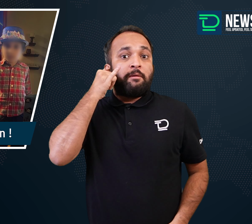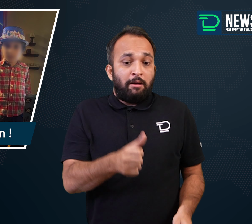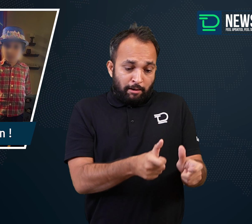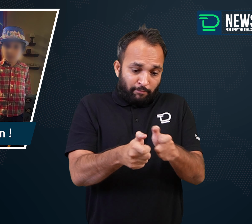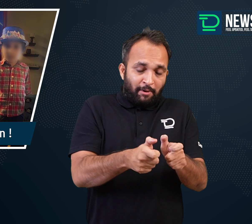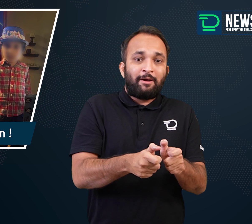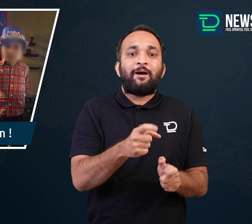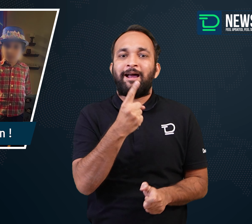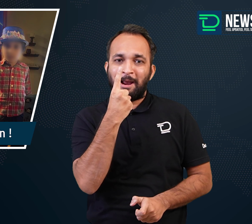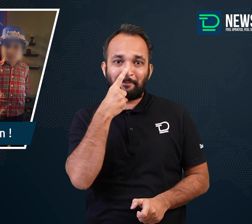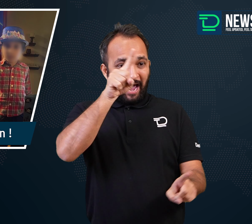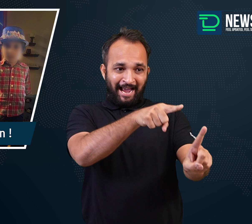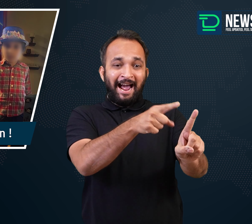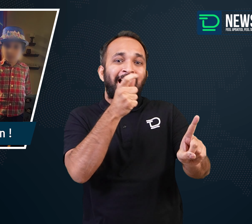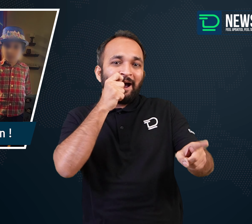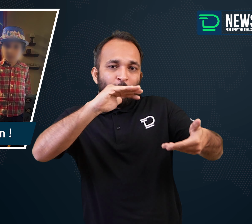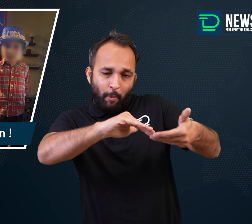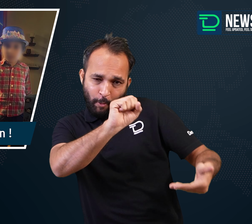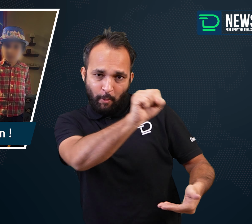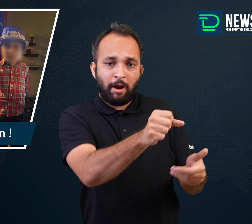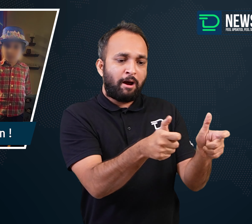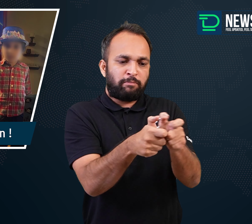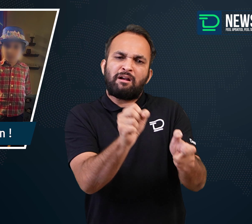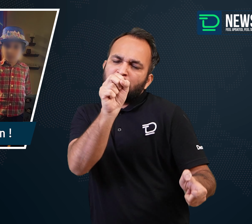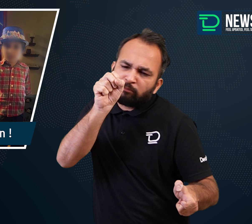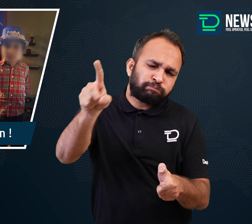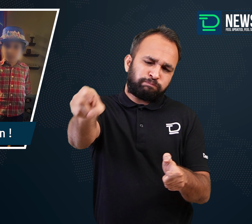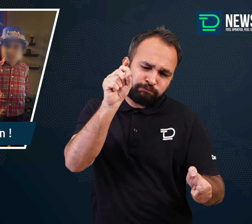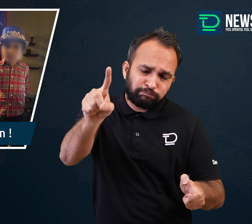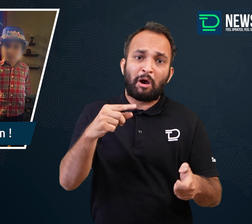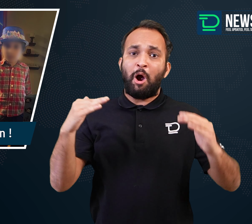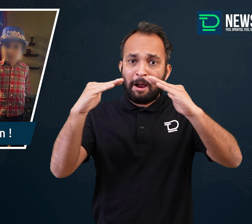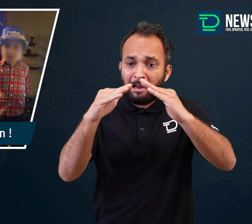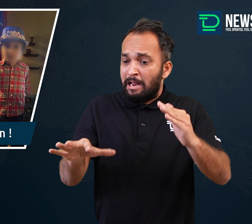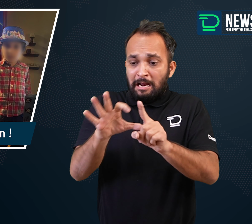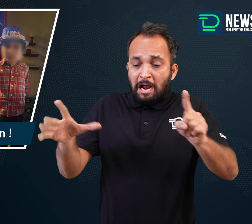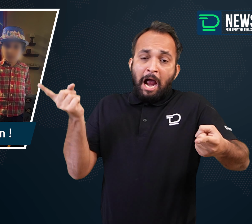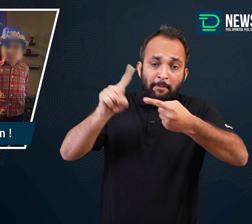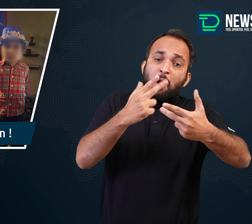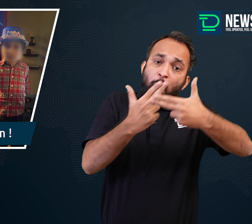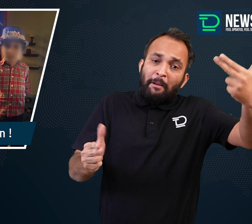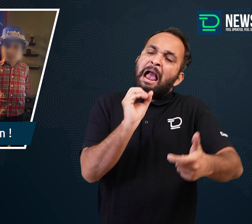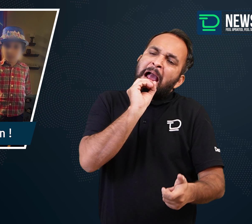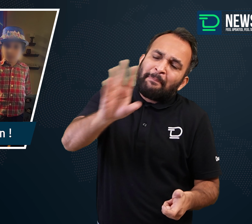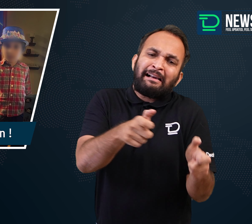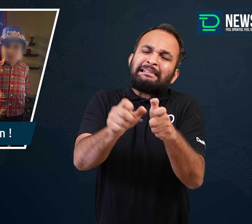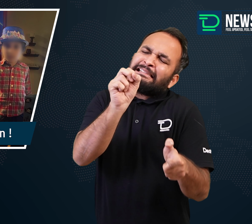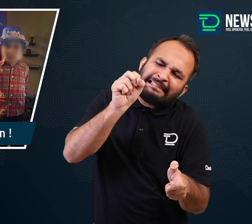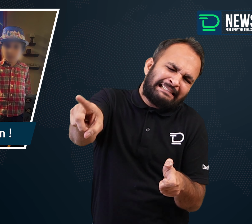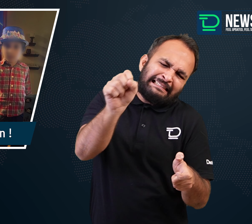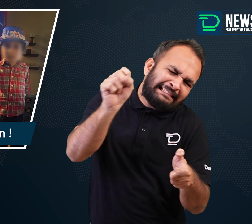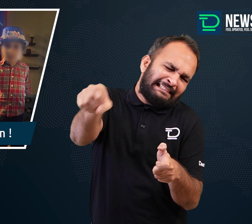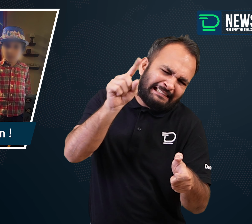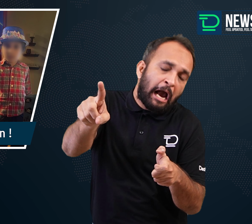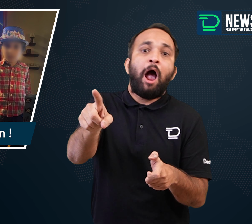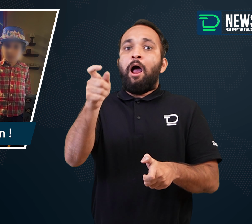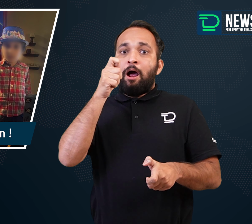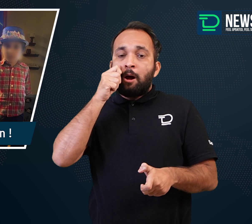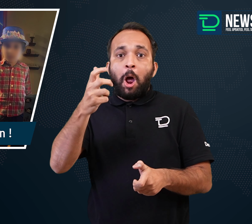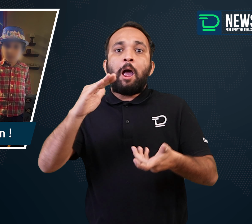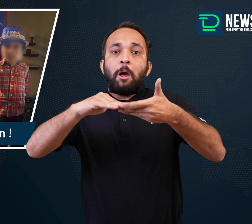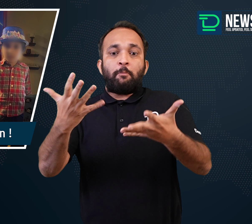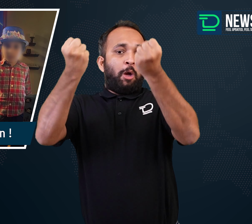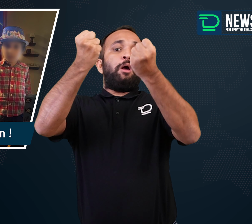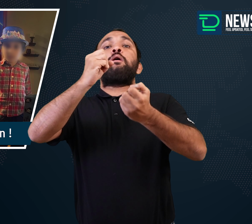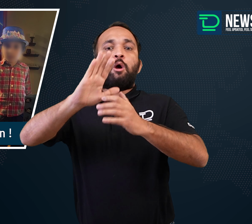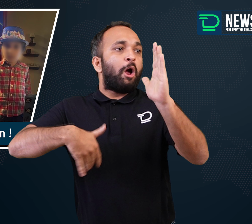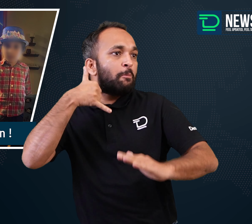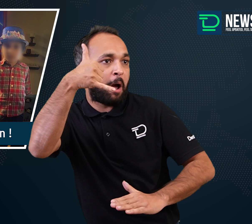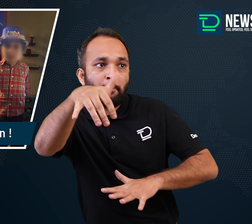She also sent a message to her husband on her cell phone.